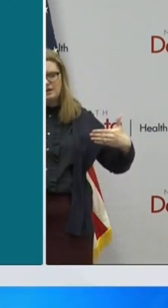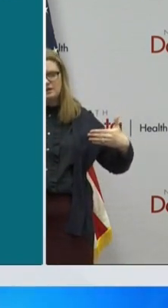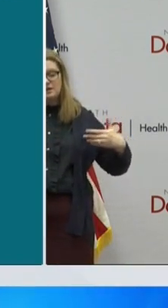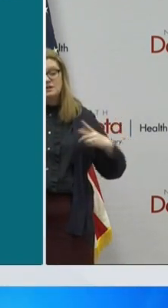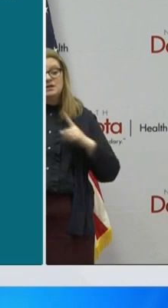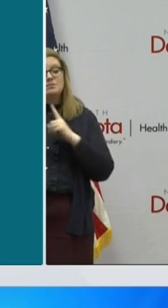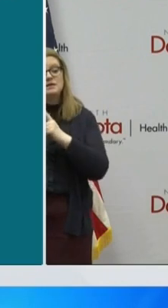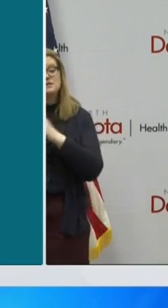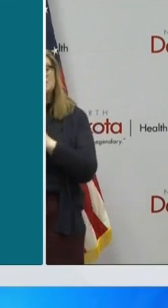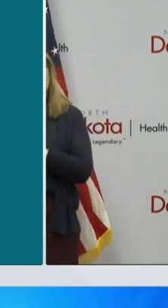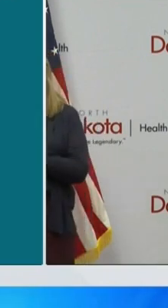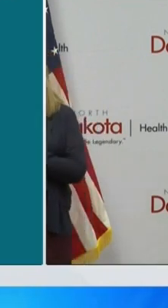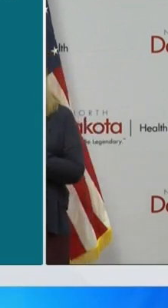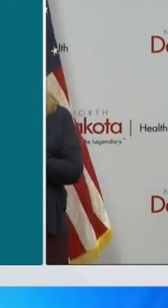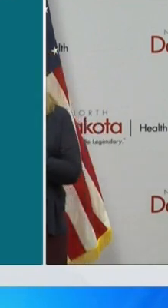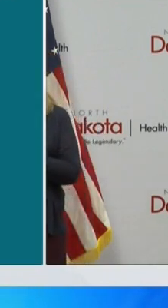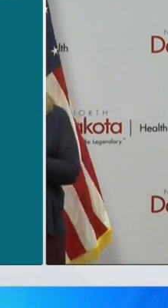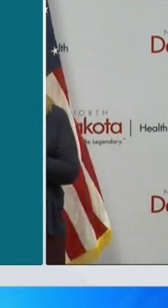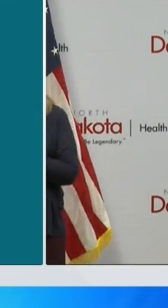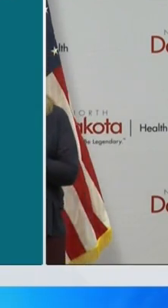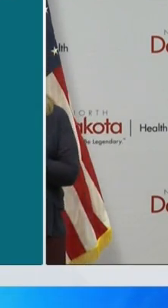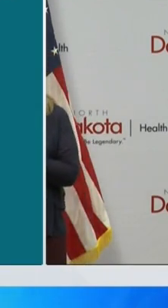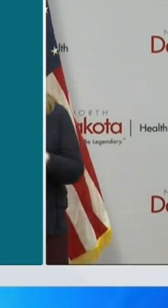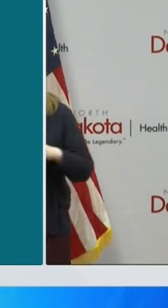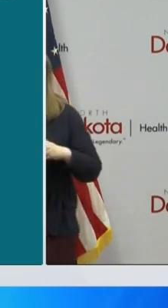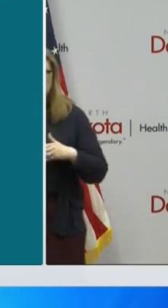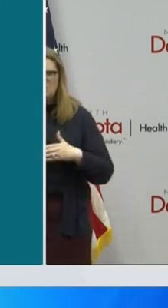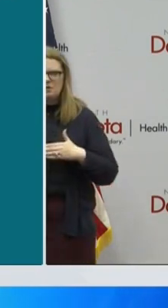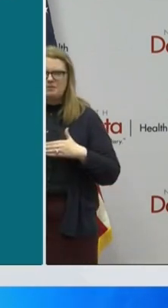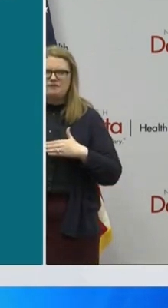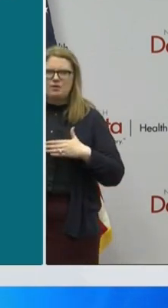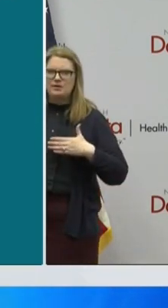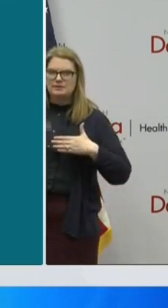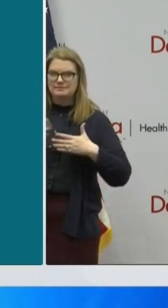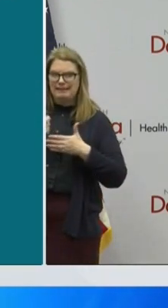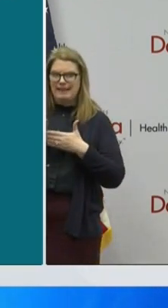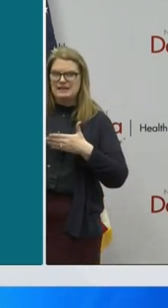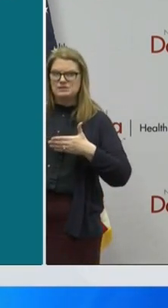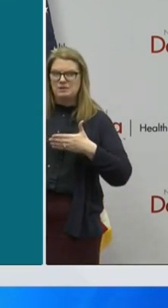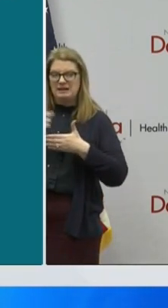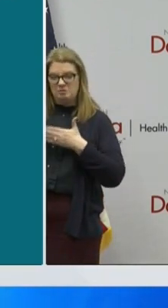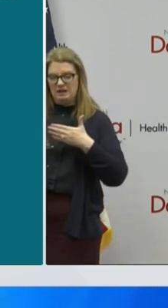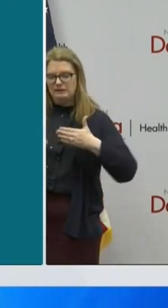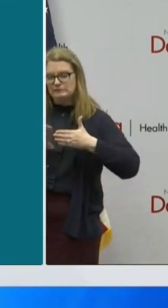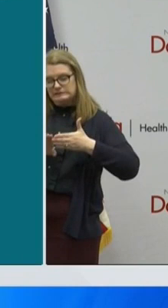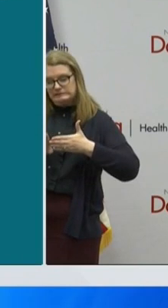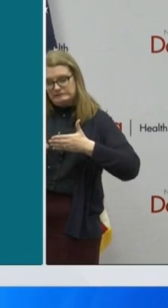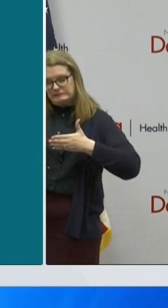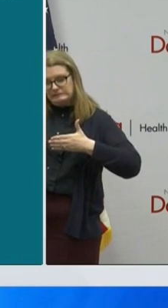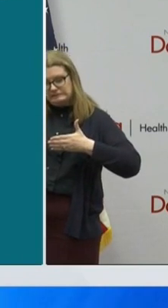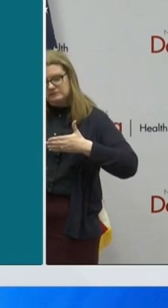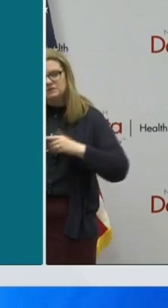THAT WE'RE LOOKING AT THAT WE WANT TO SEE THAT TRAILING NUMBER GO DOWN. THE POSITIVE NEWS ABOUT THE